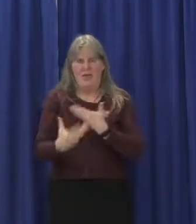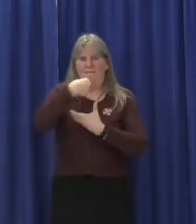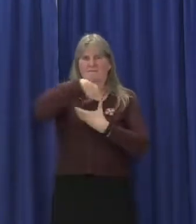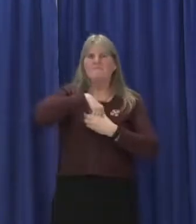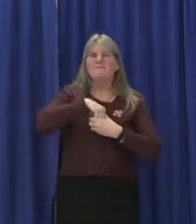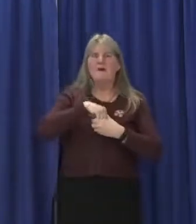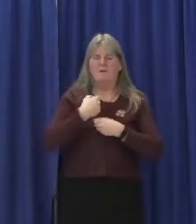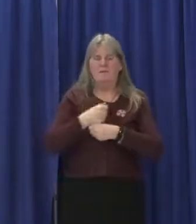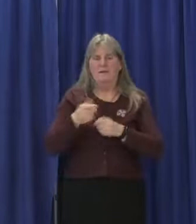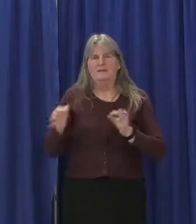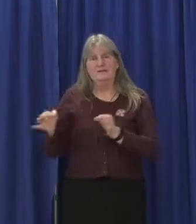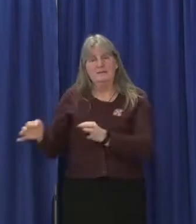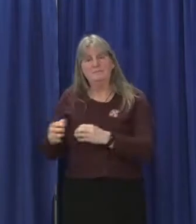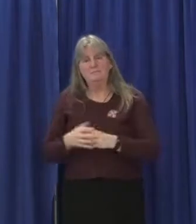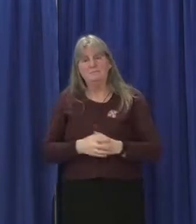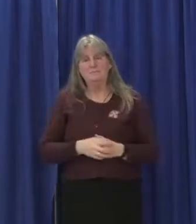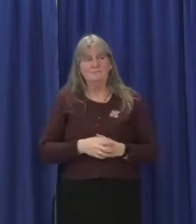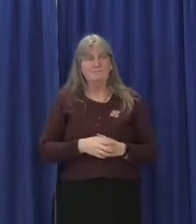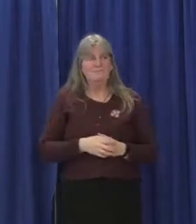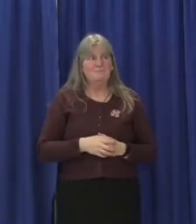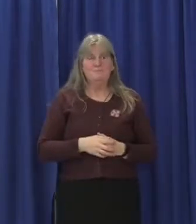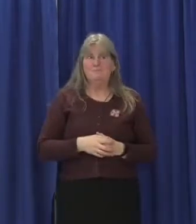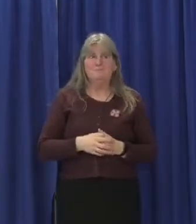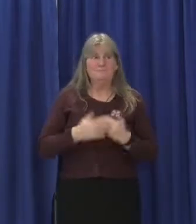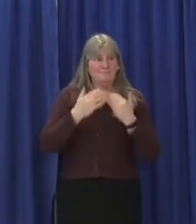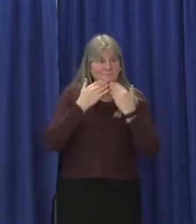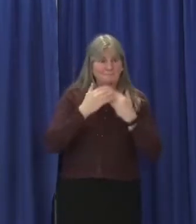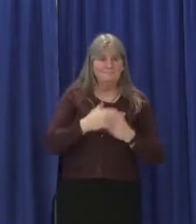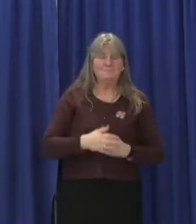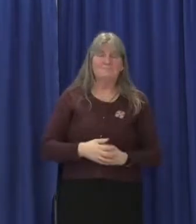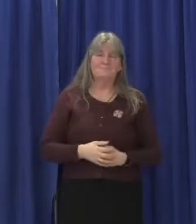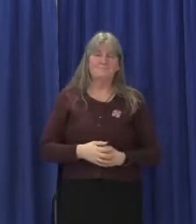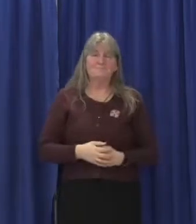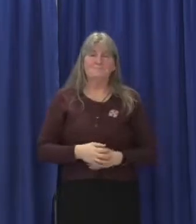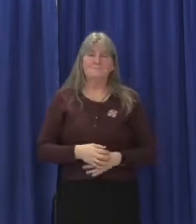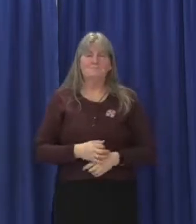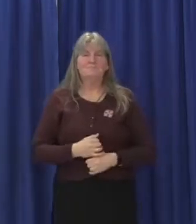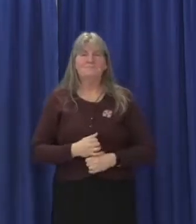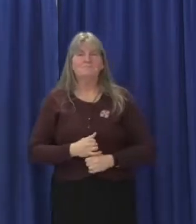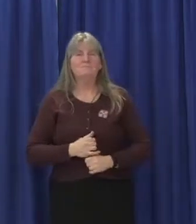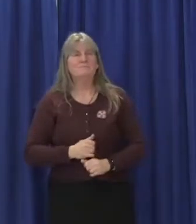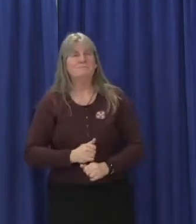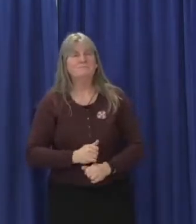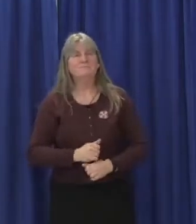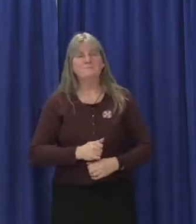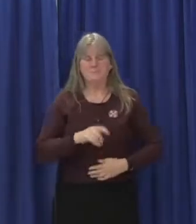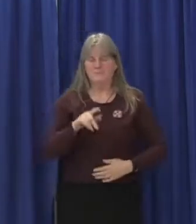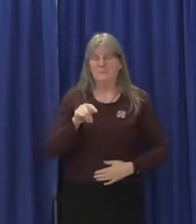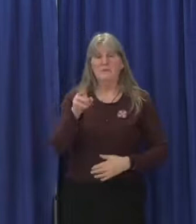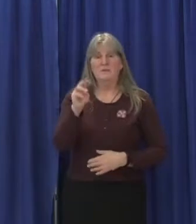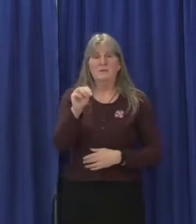decision-making. Thank you. We'll now move to Tim at the Whitehorse Star.